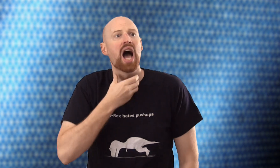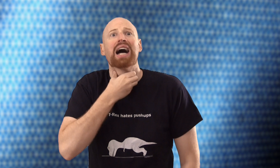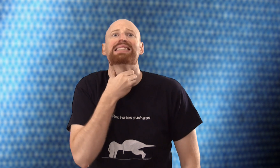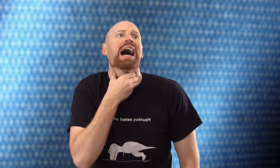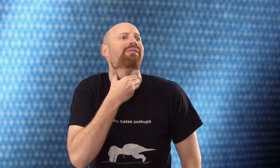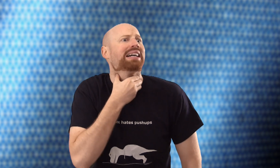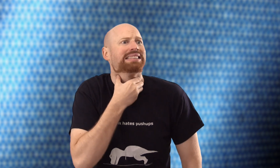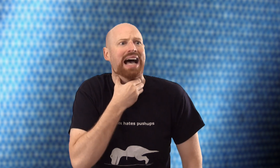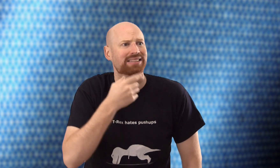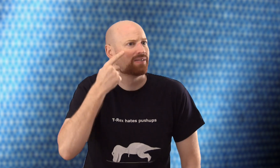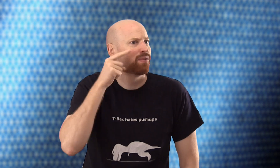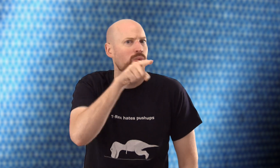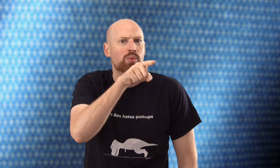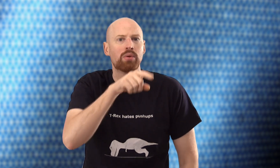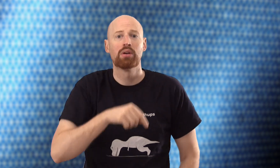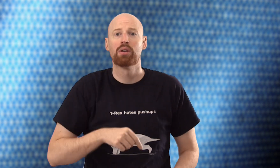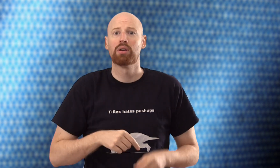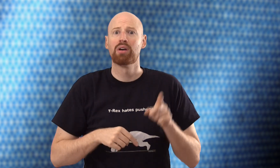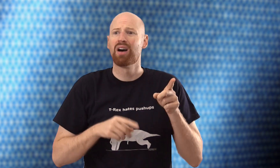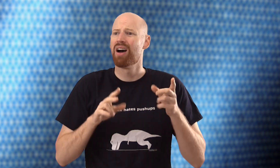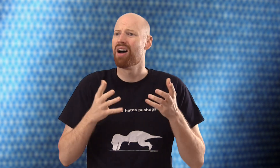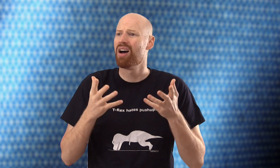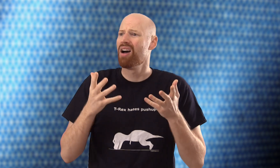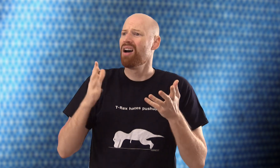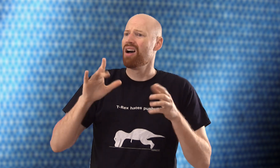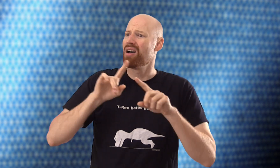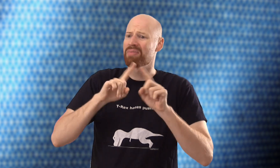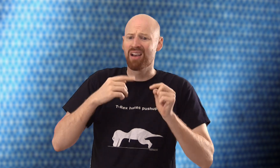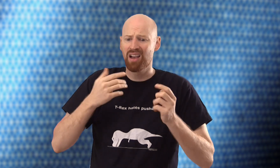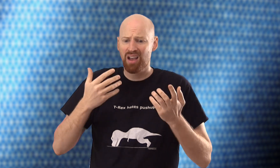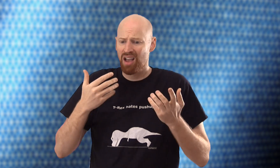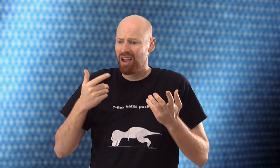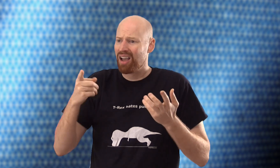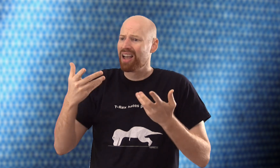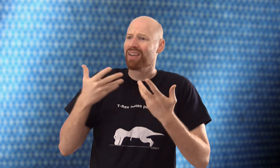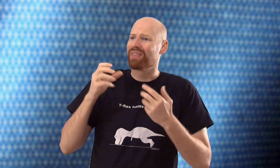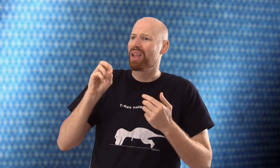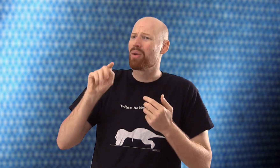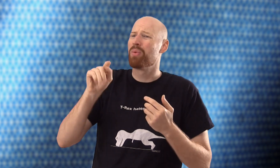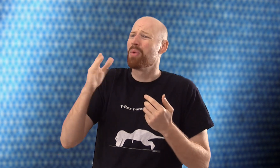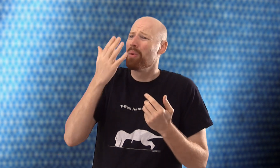great guy but I don't feel like going hoarse just so you can have someone to talk to." He expressed his